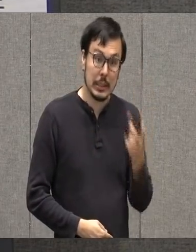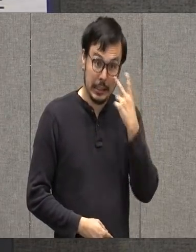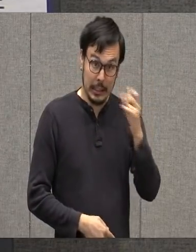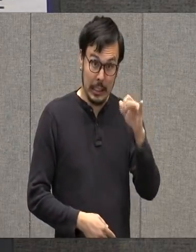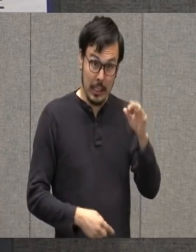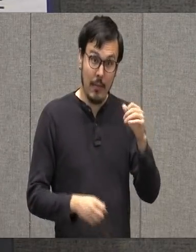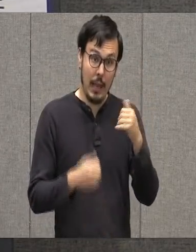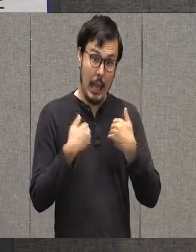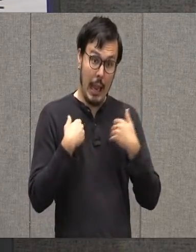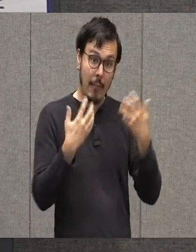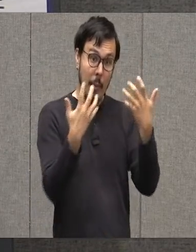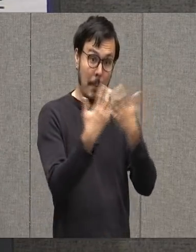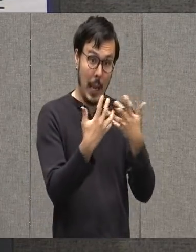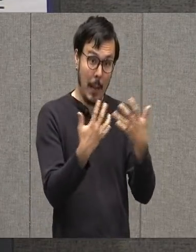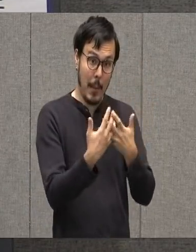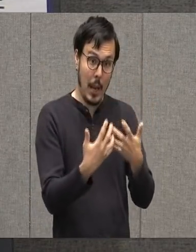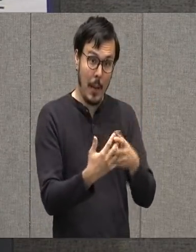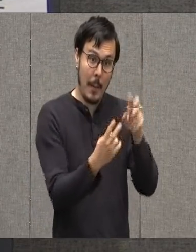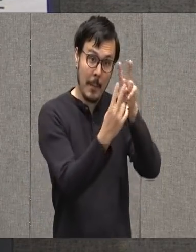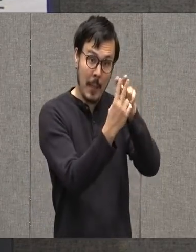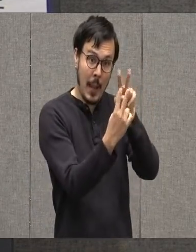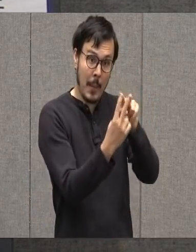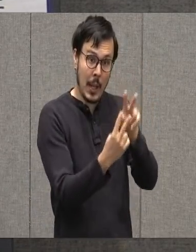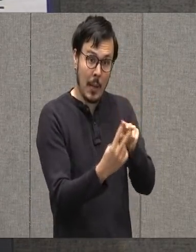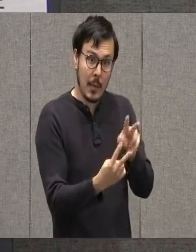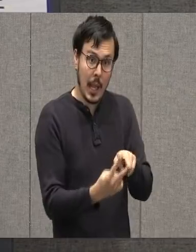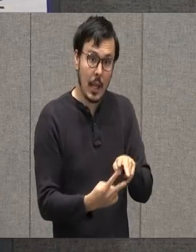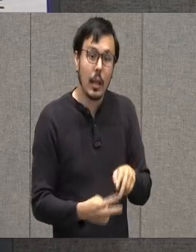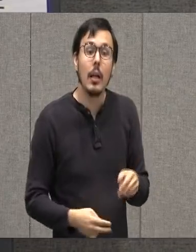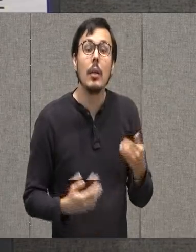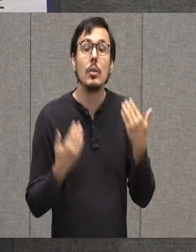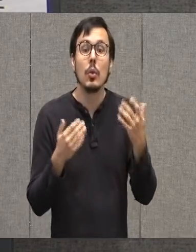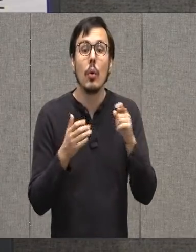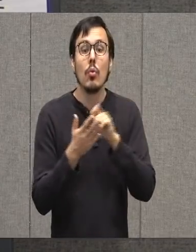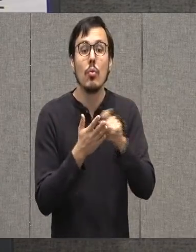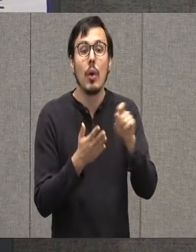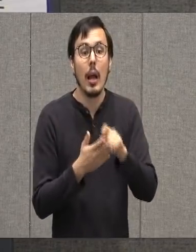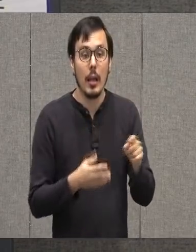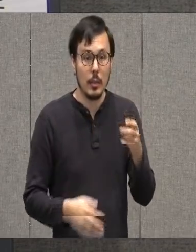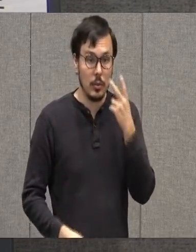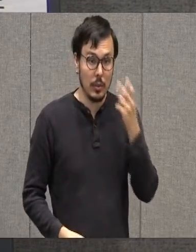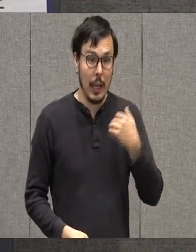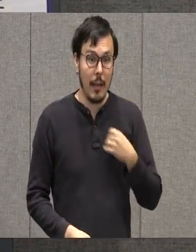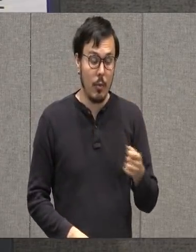So we have one, two, three, four,